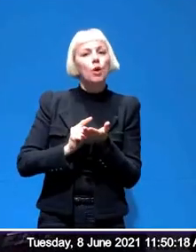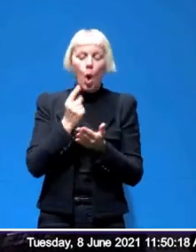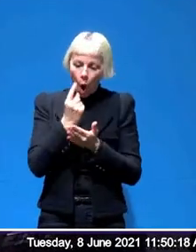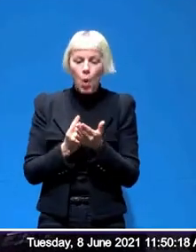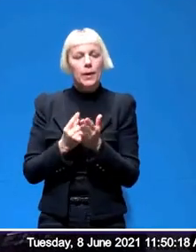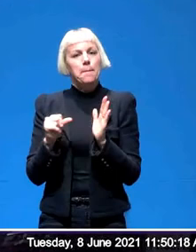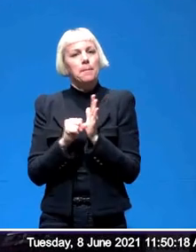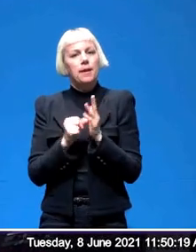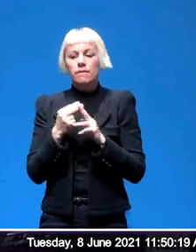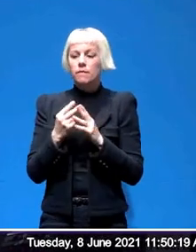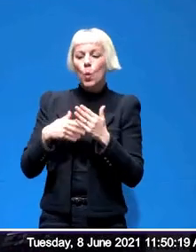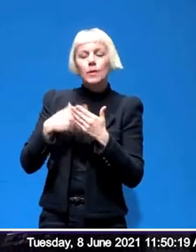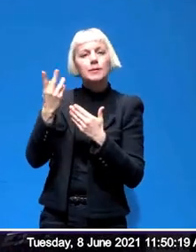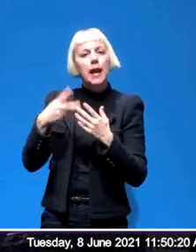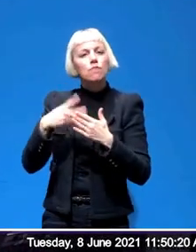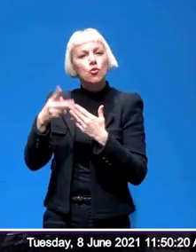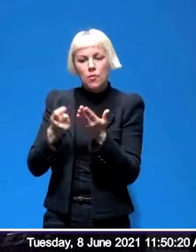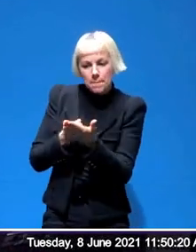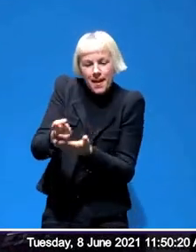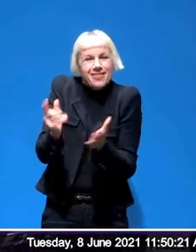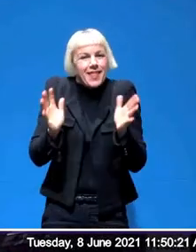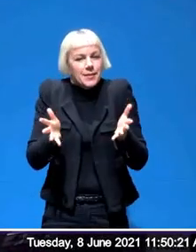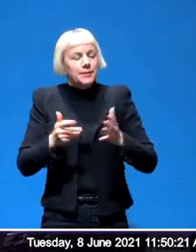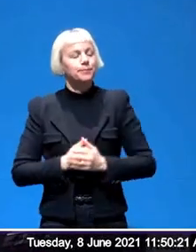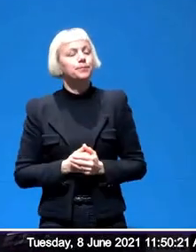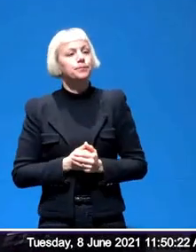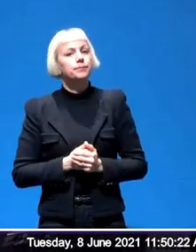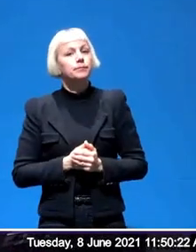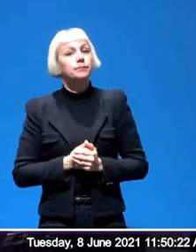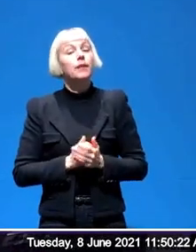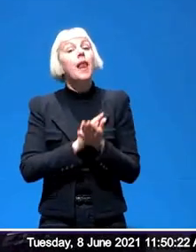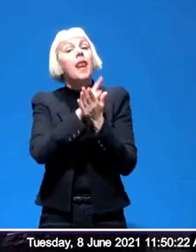In late April 2019, Daniel's plan was approved.